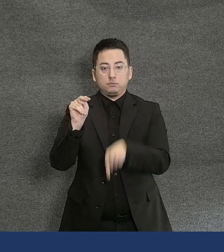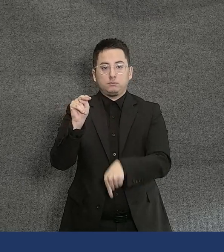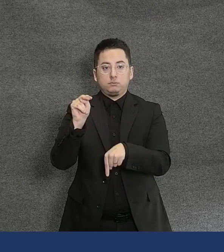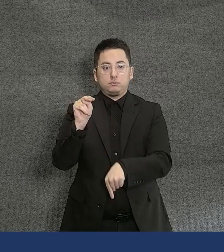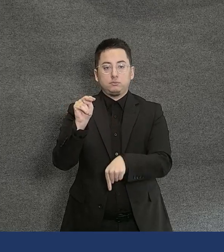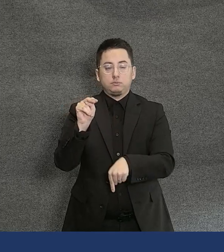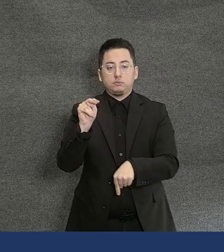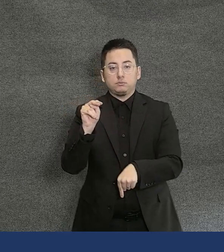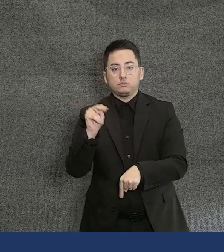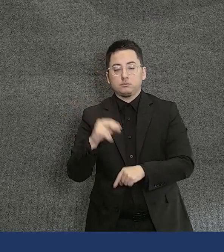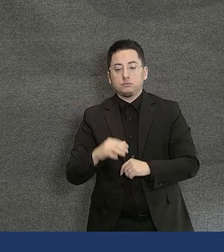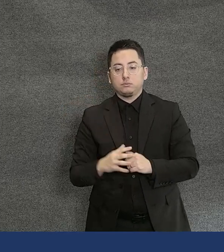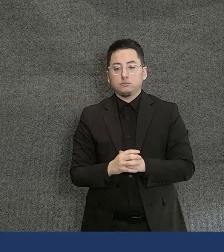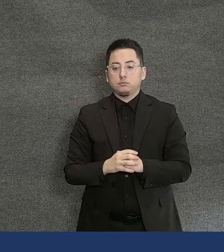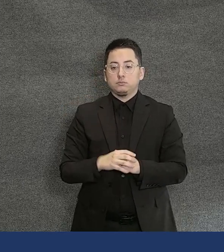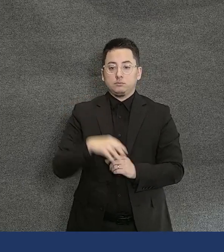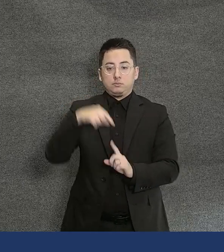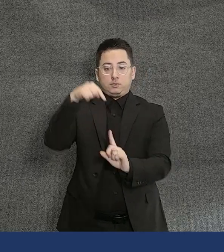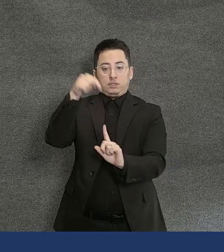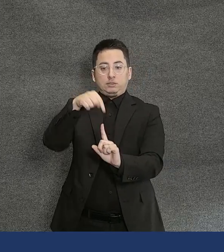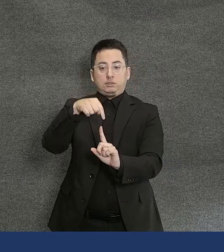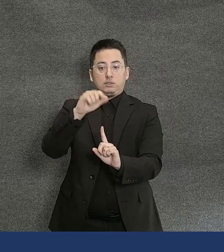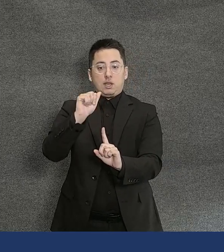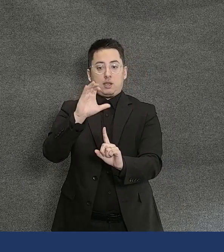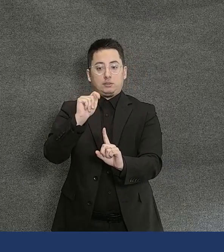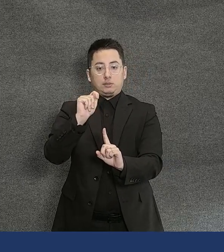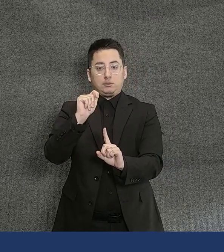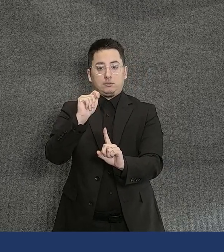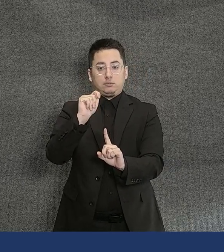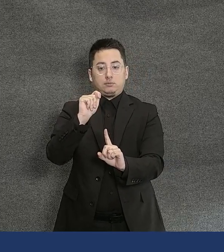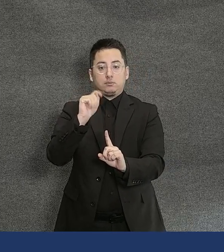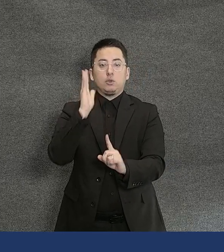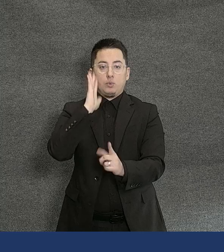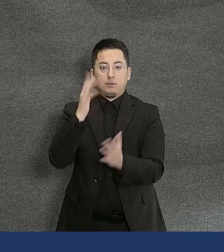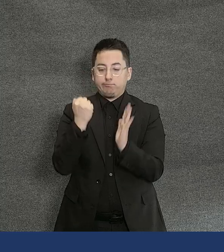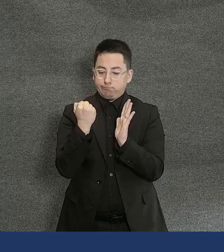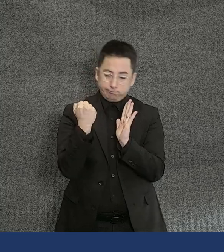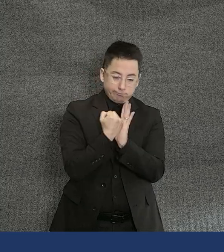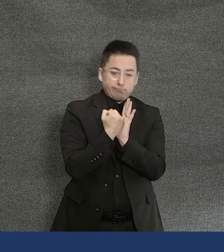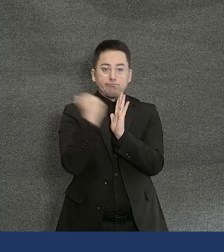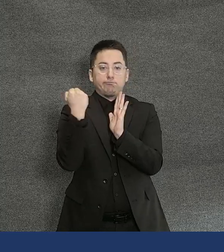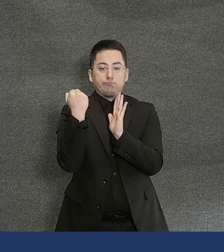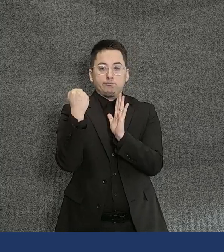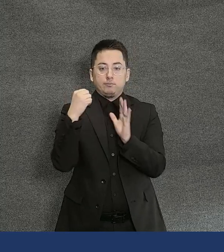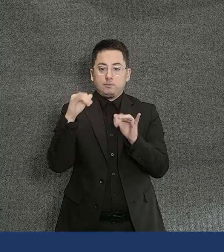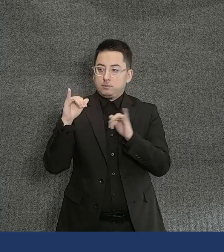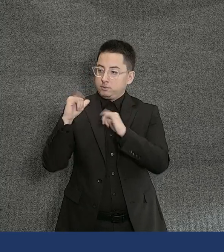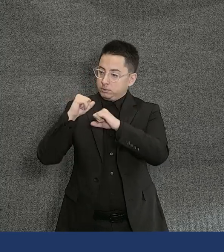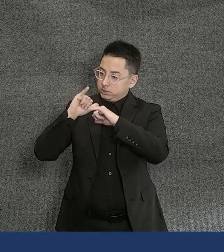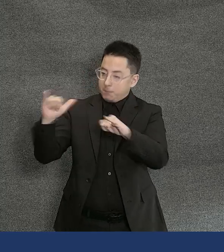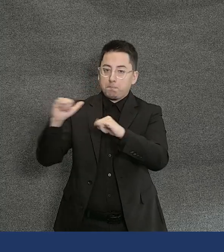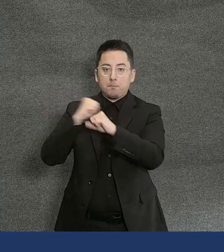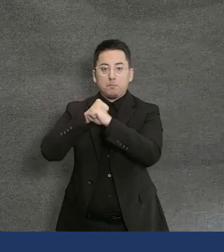This act will enshrine section 504 like protections in the Minnesota Human Rights Act,